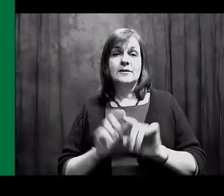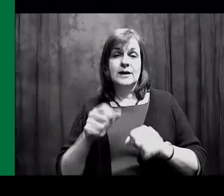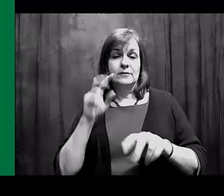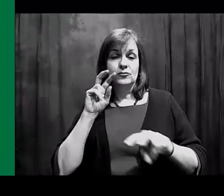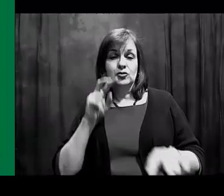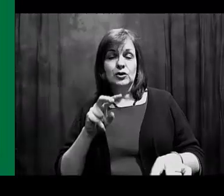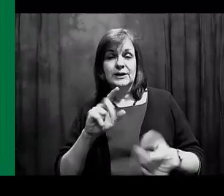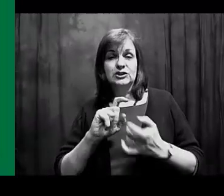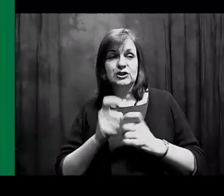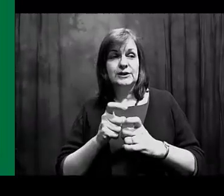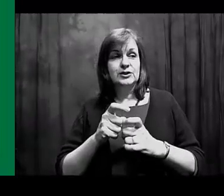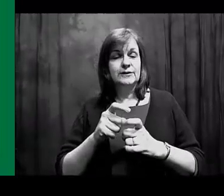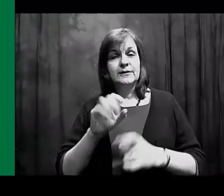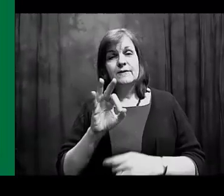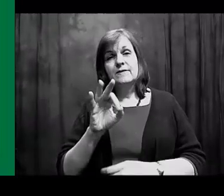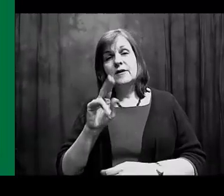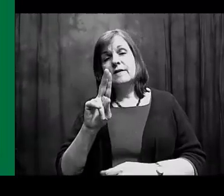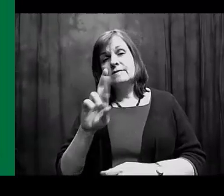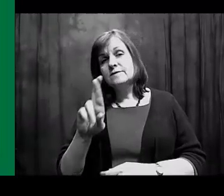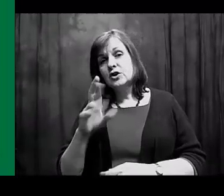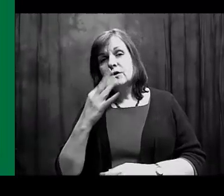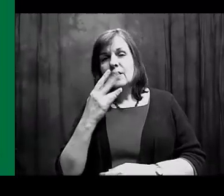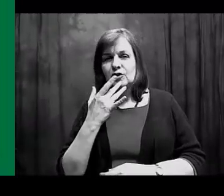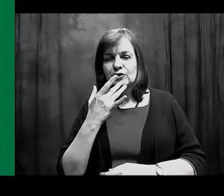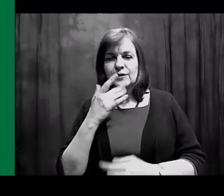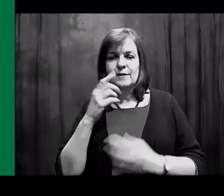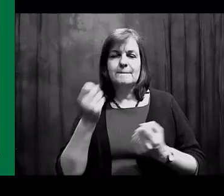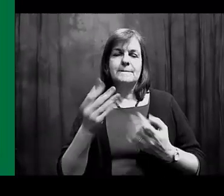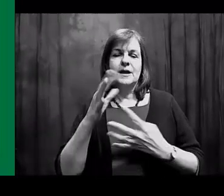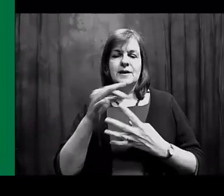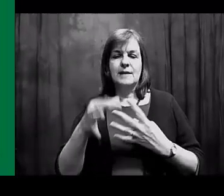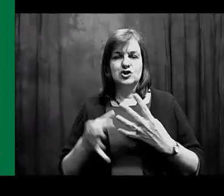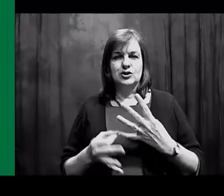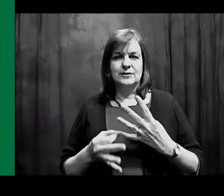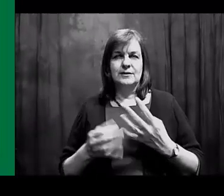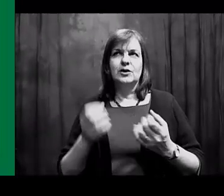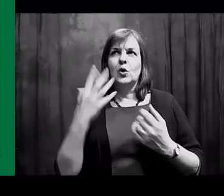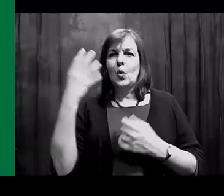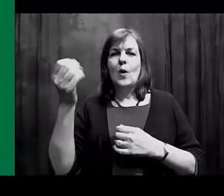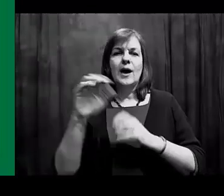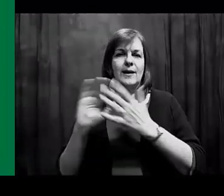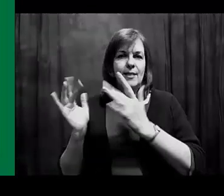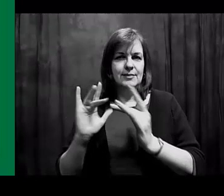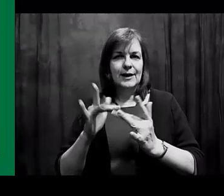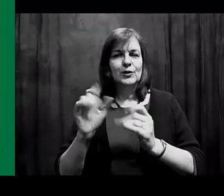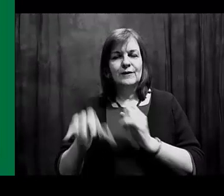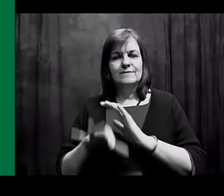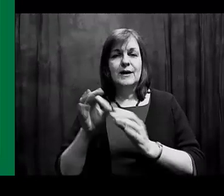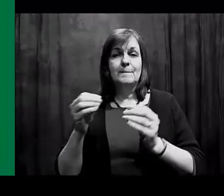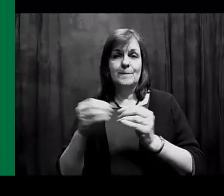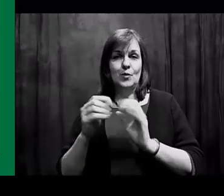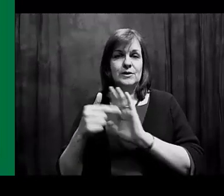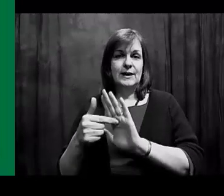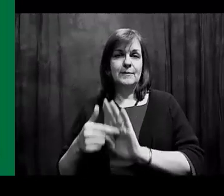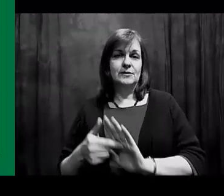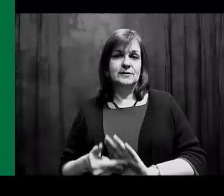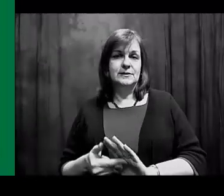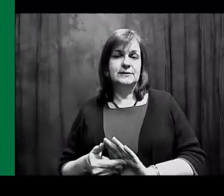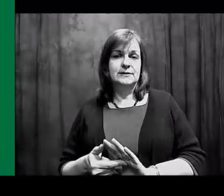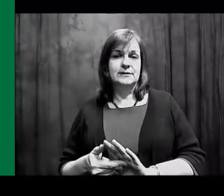we can also look at changes and fur color -- all kinds of options here tons online if you wanna look for other examples but